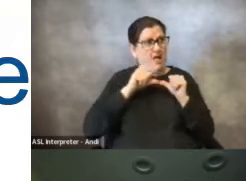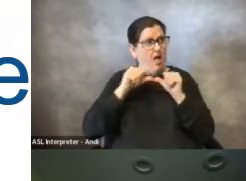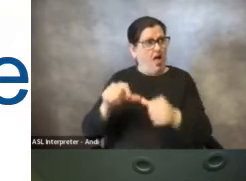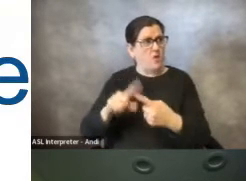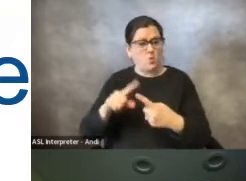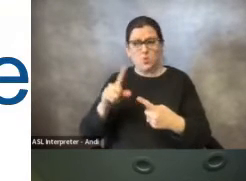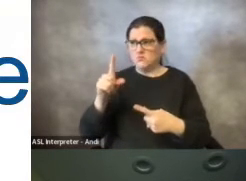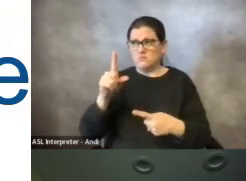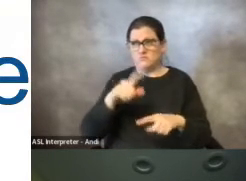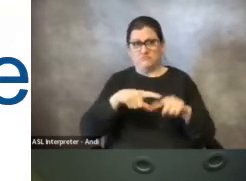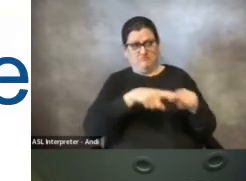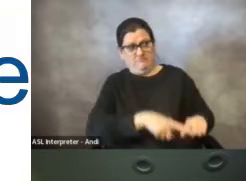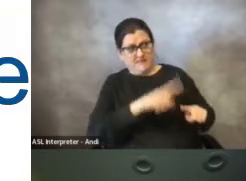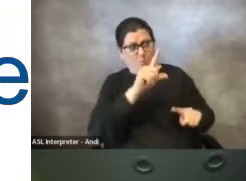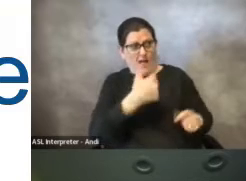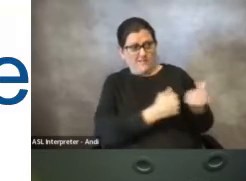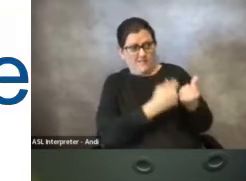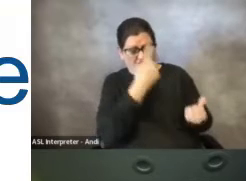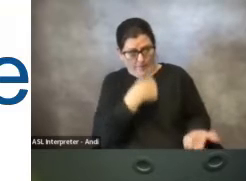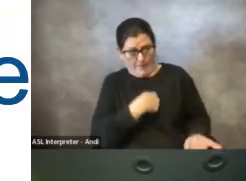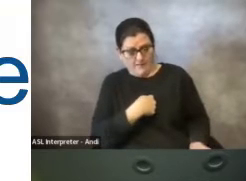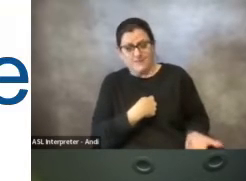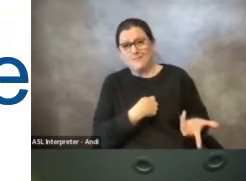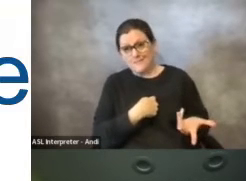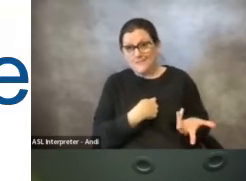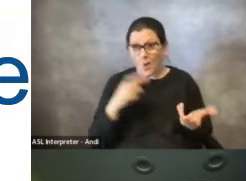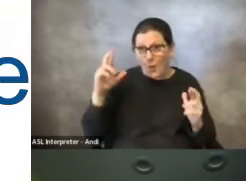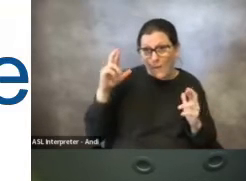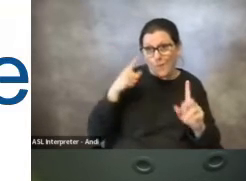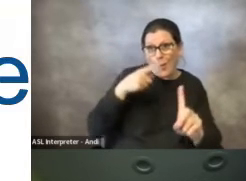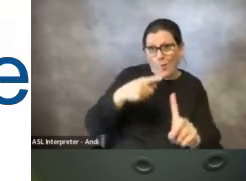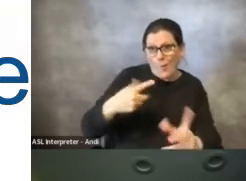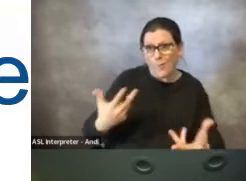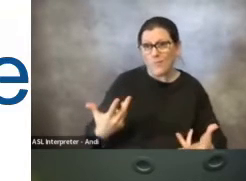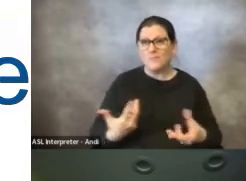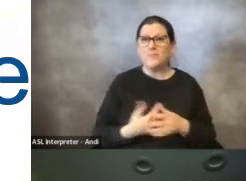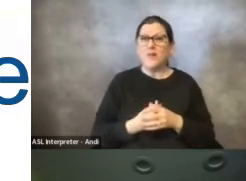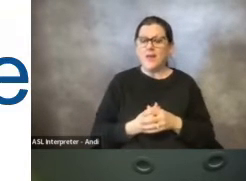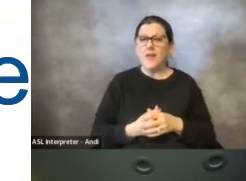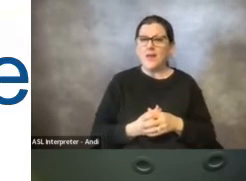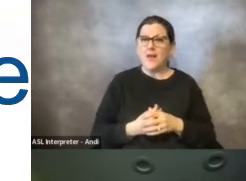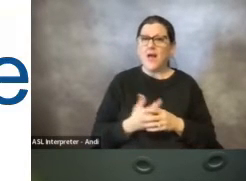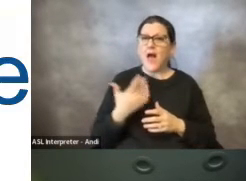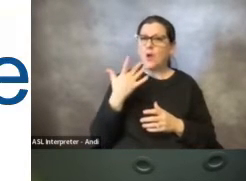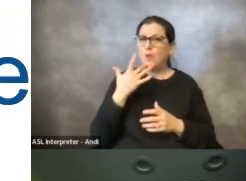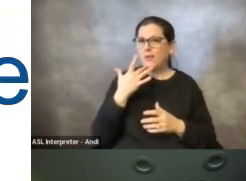for me, right? You know, and that's the goal. And, you know, I'd rather be somebody who gets